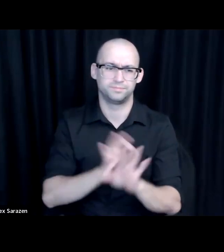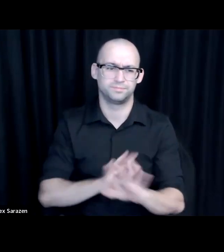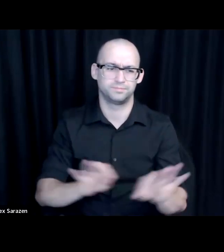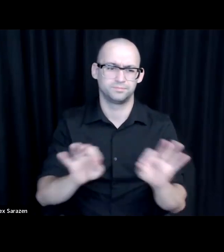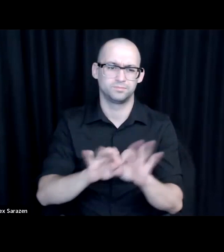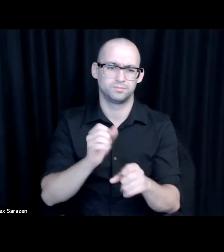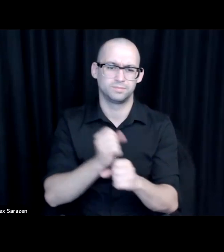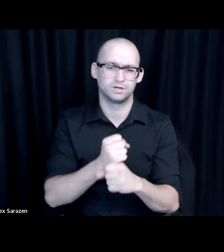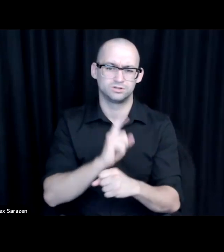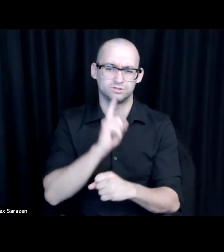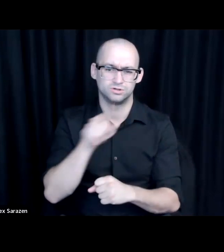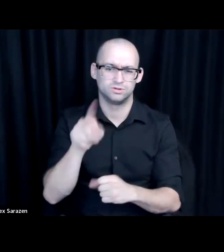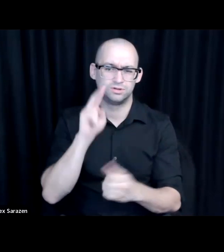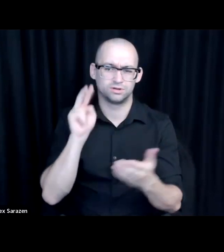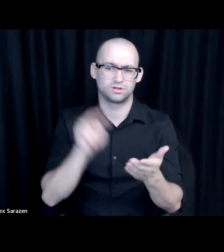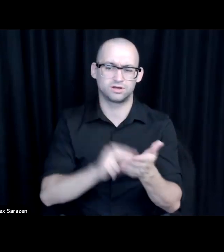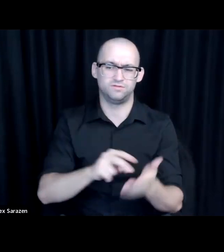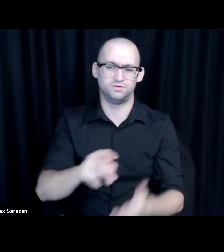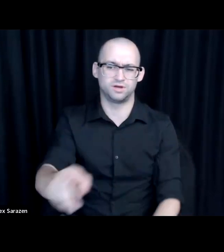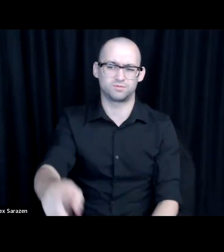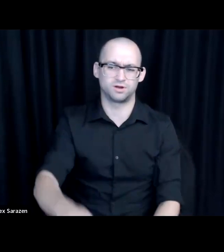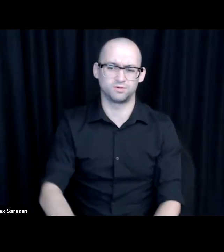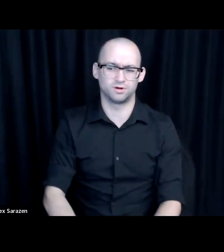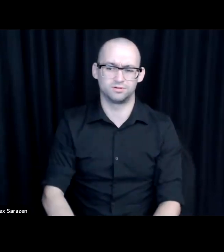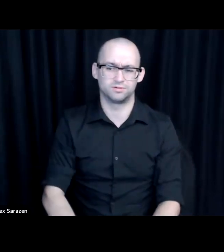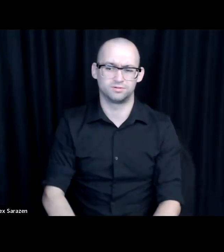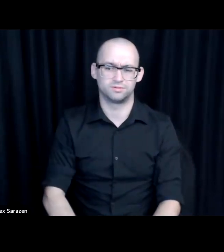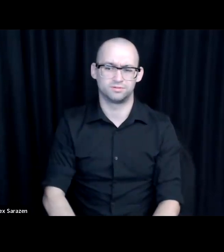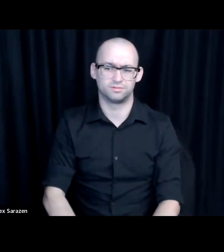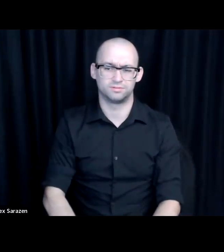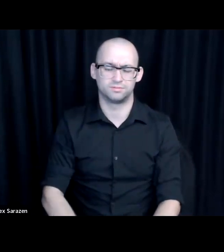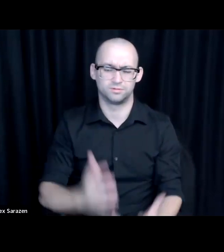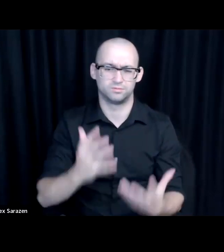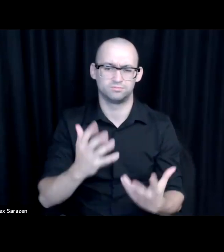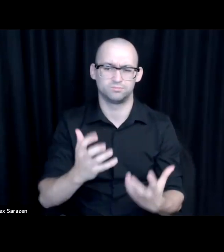building digital infrastructure and physical infrastructure also include the components that